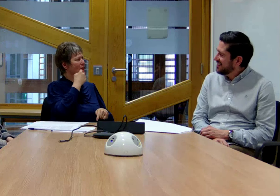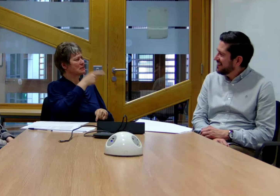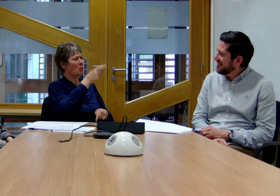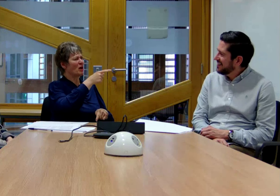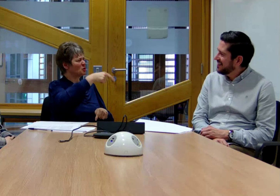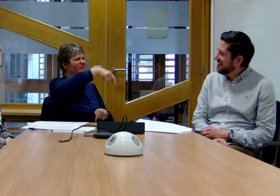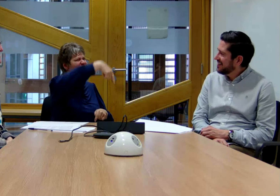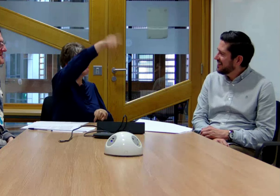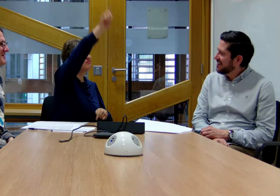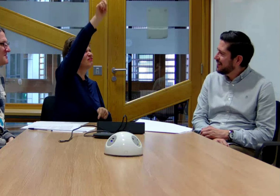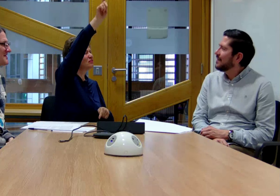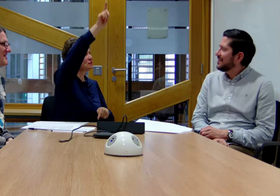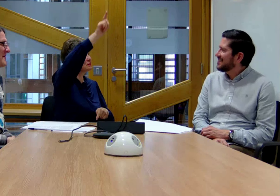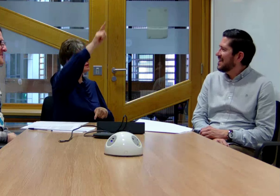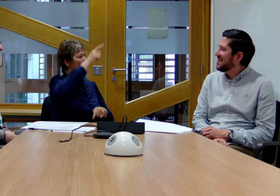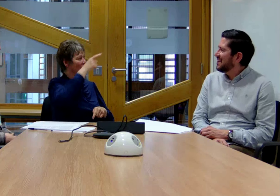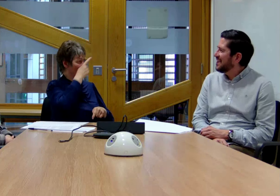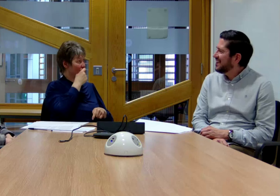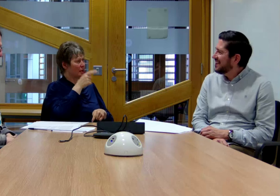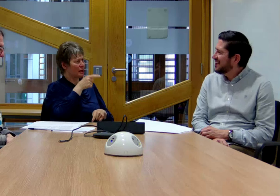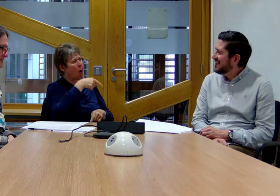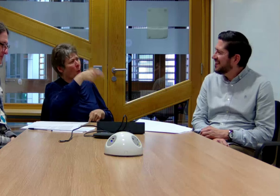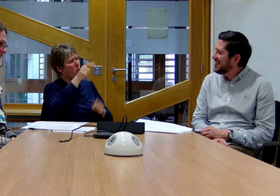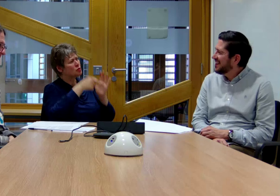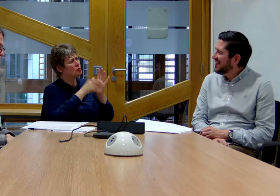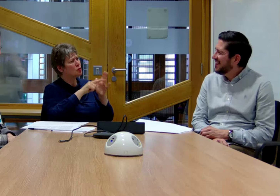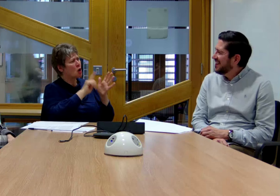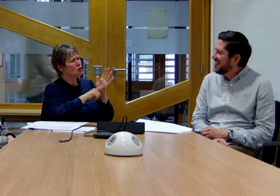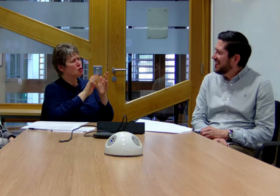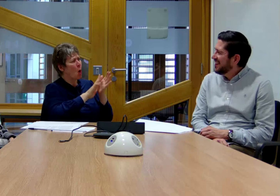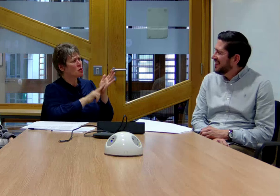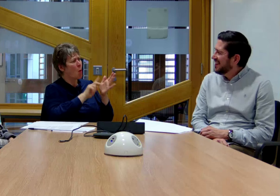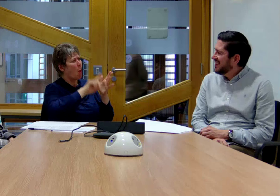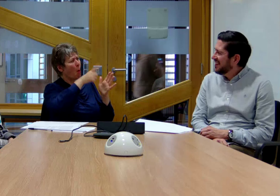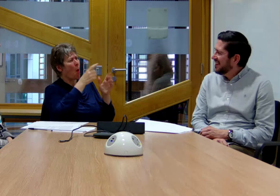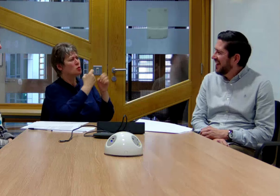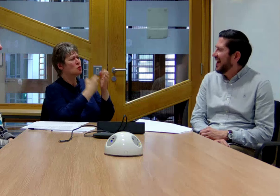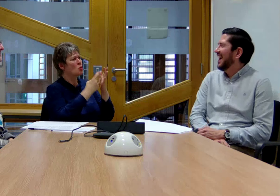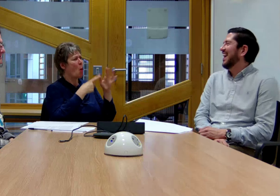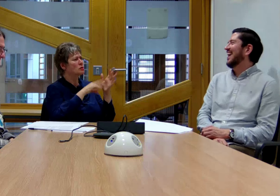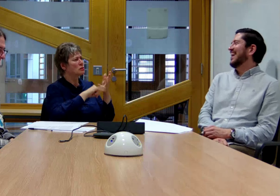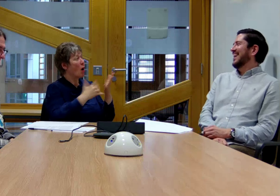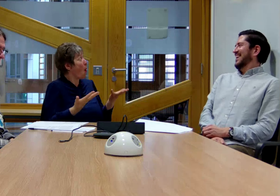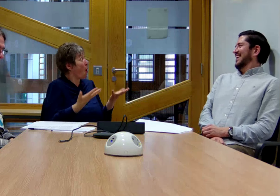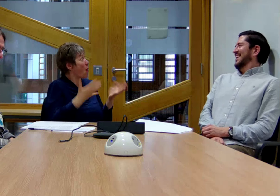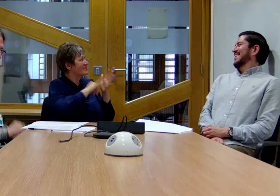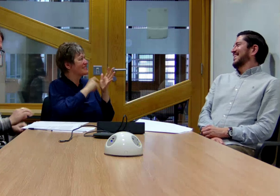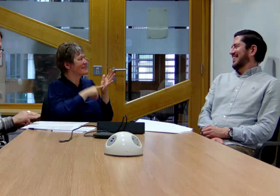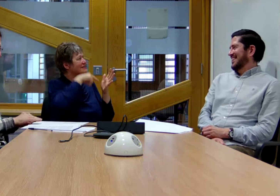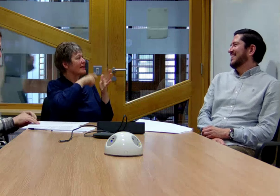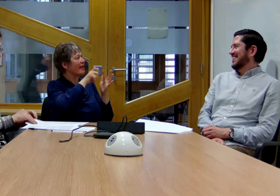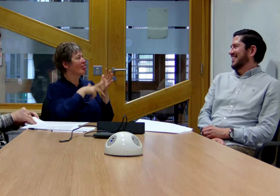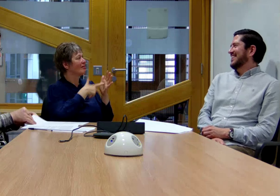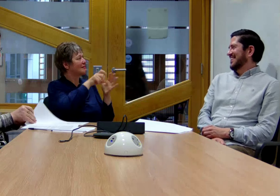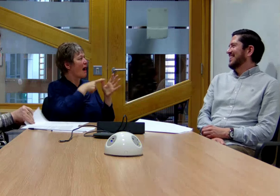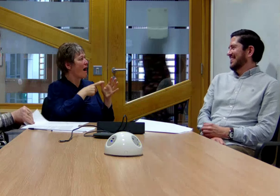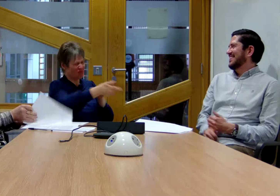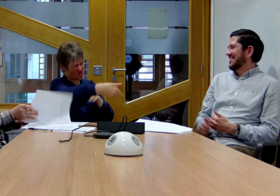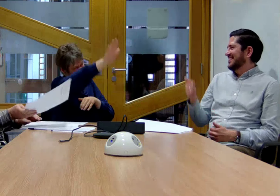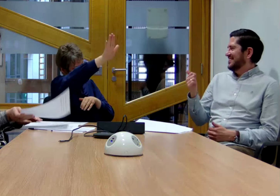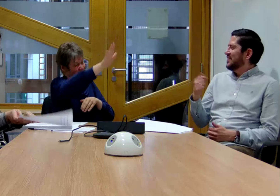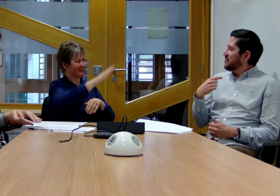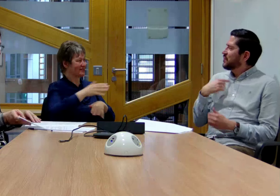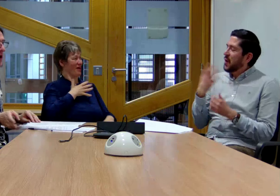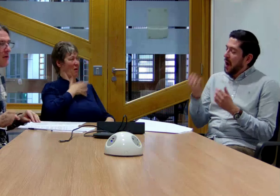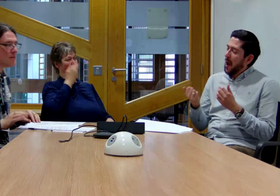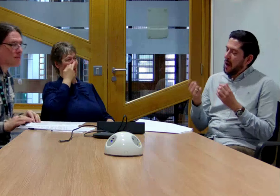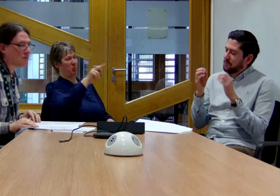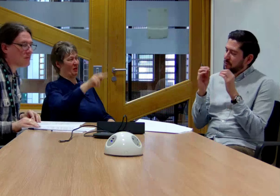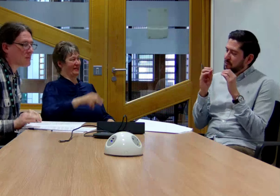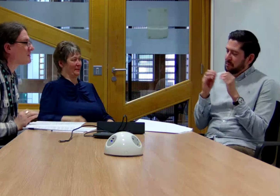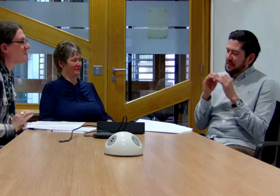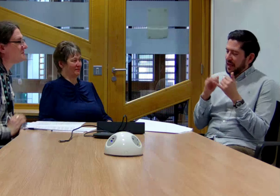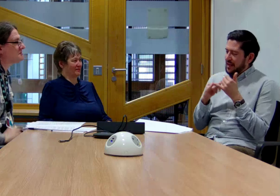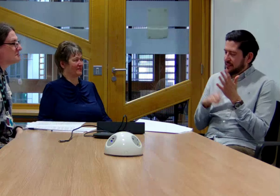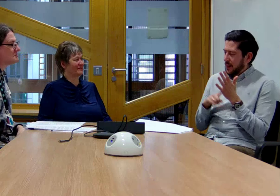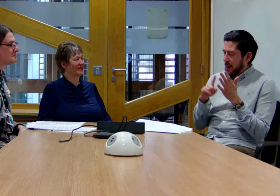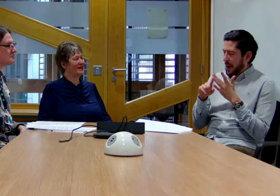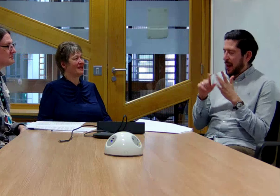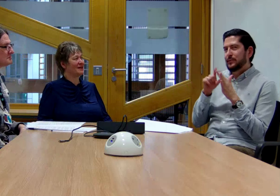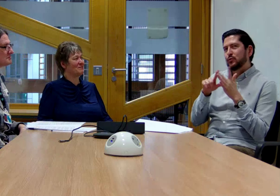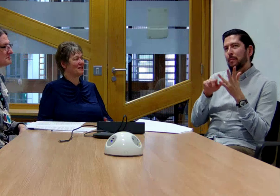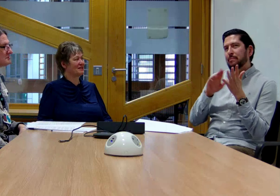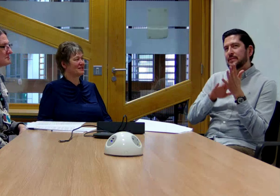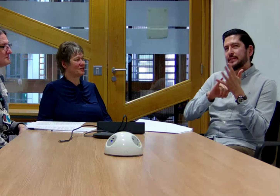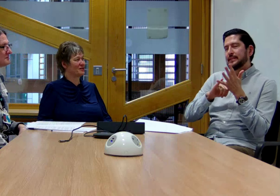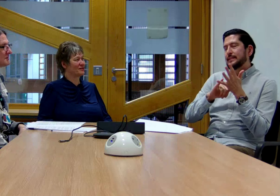lost, you tell them to go to John O'Groats or to go to St Kilda.